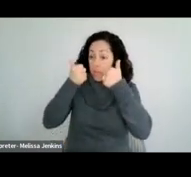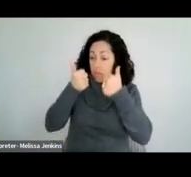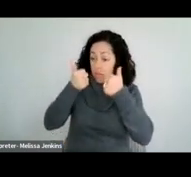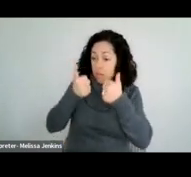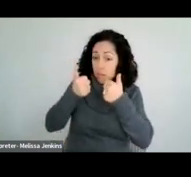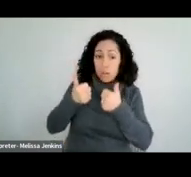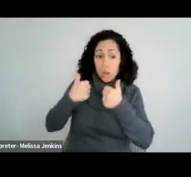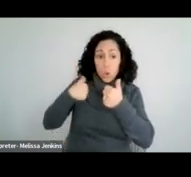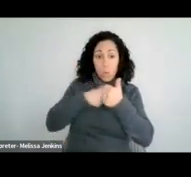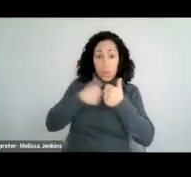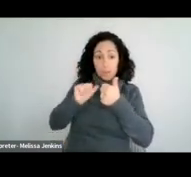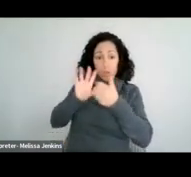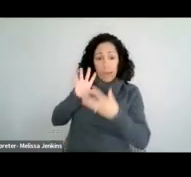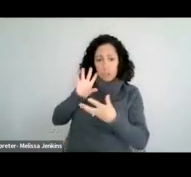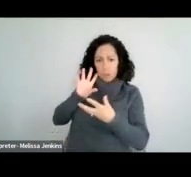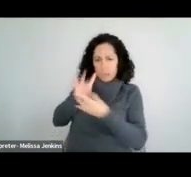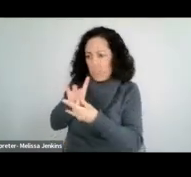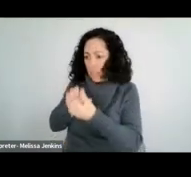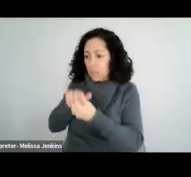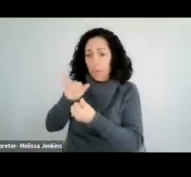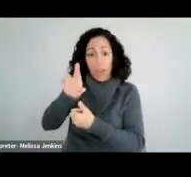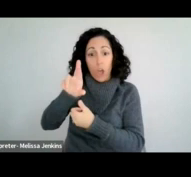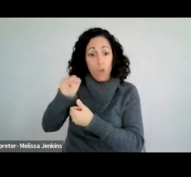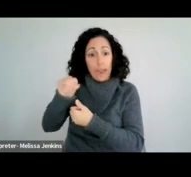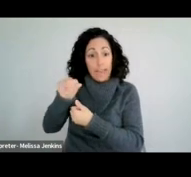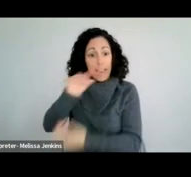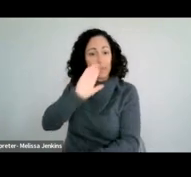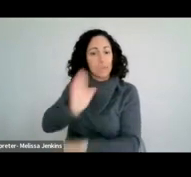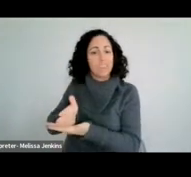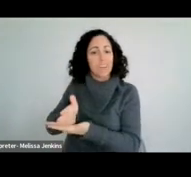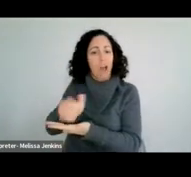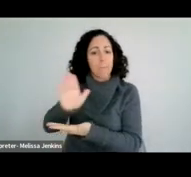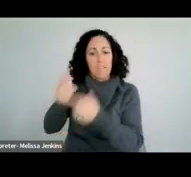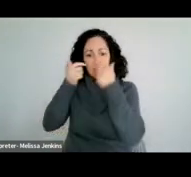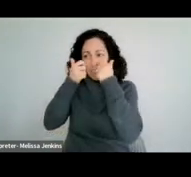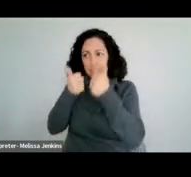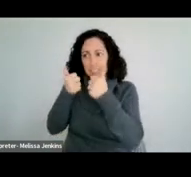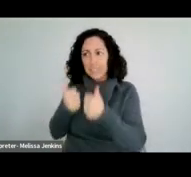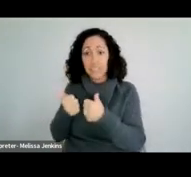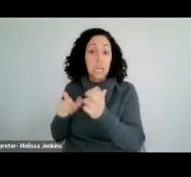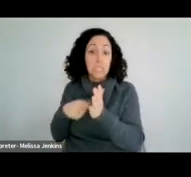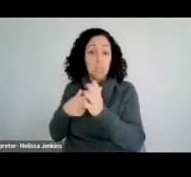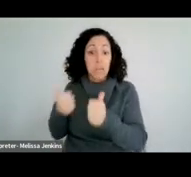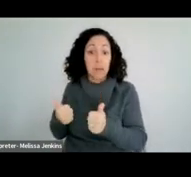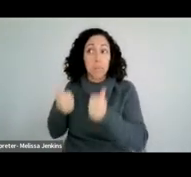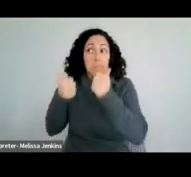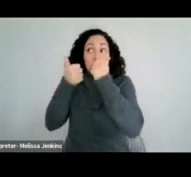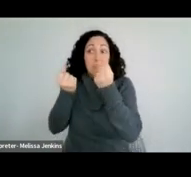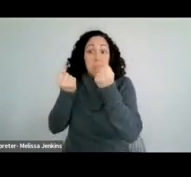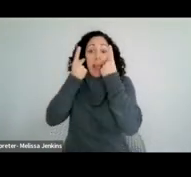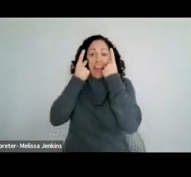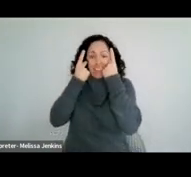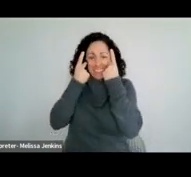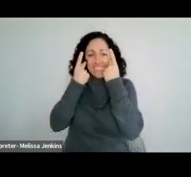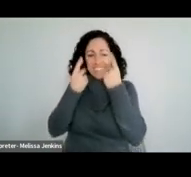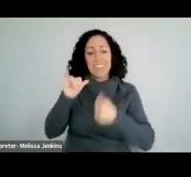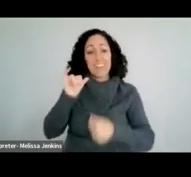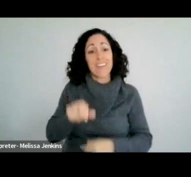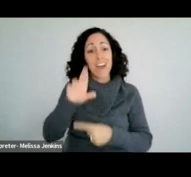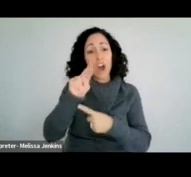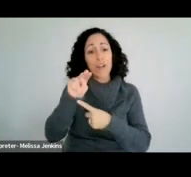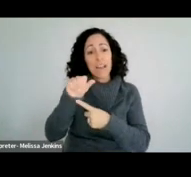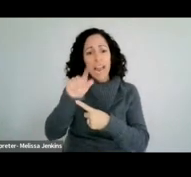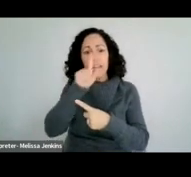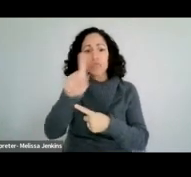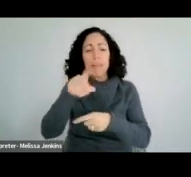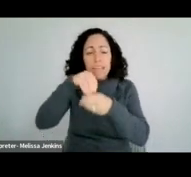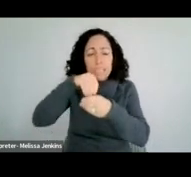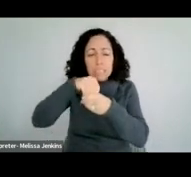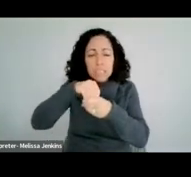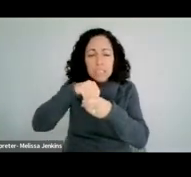So RNA, we're talking about ribonucleic acid, and it's an essential component of all living cells.